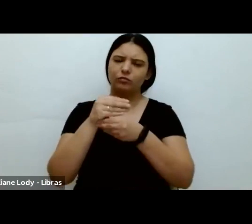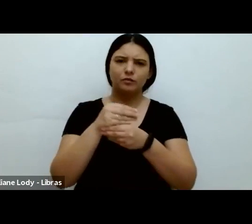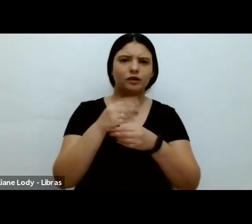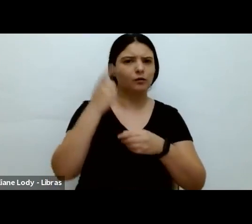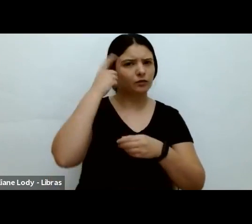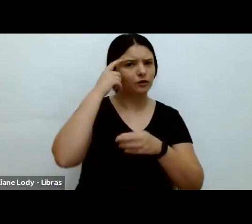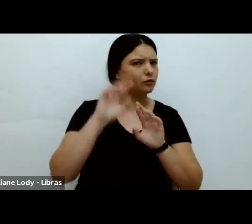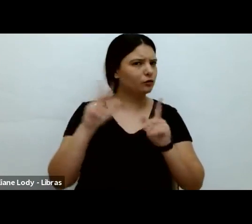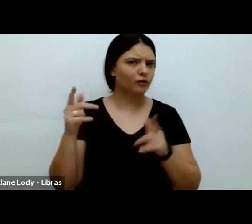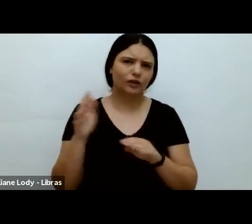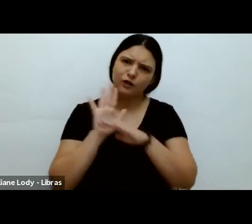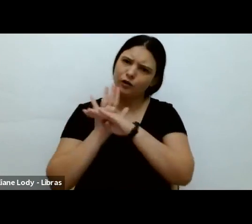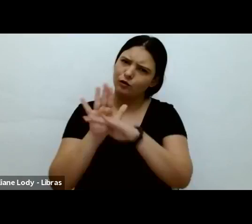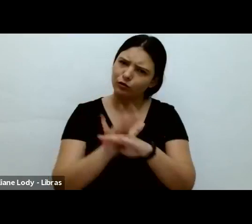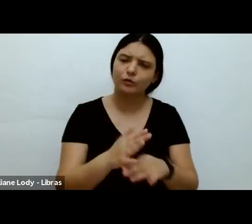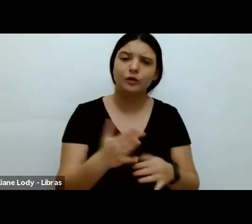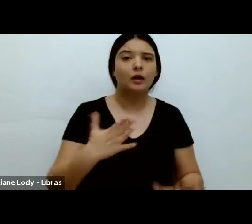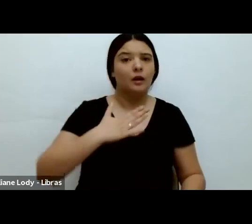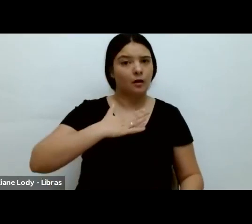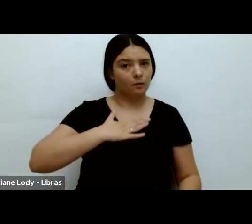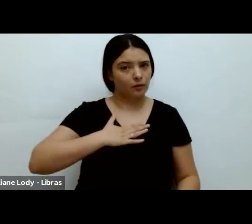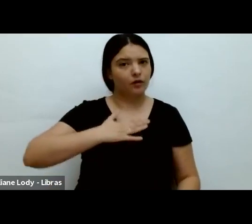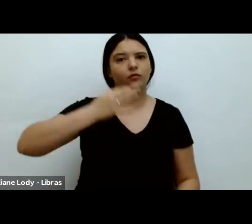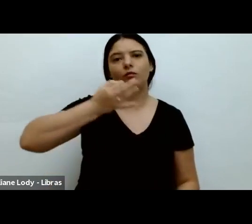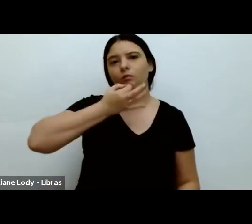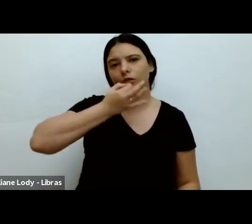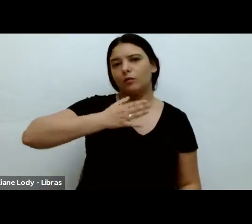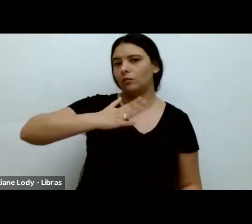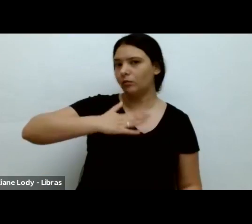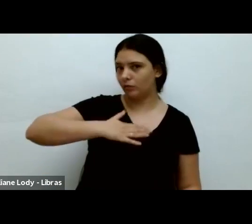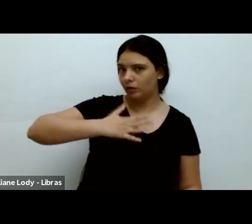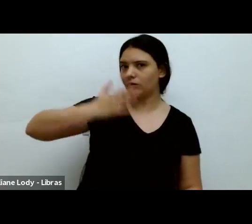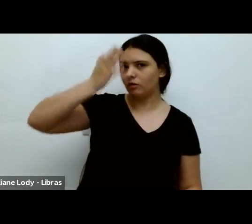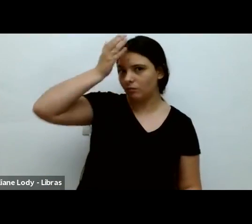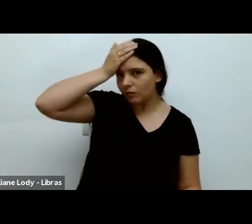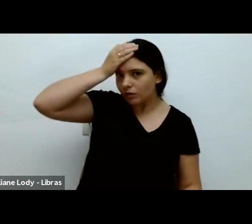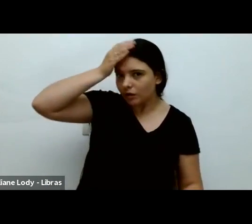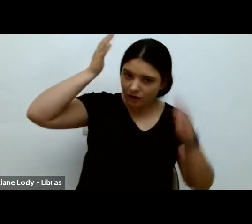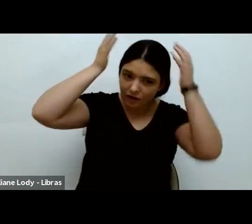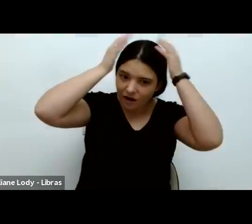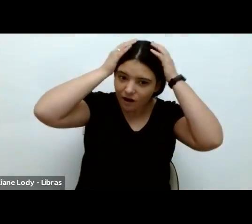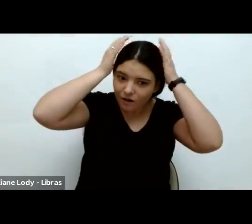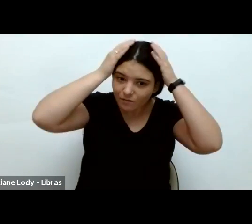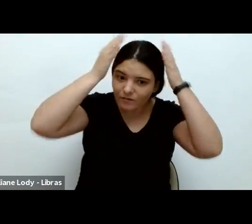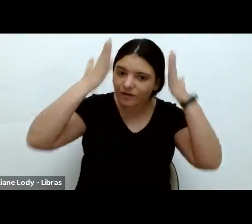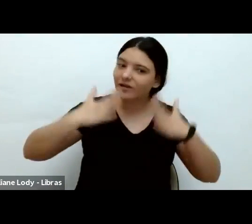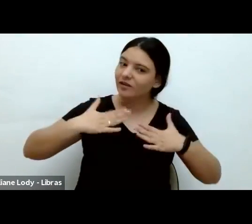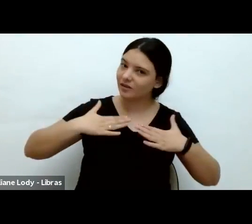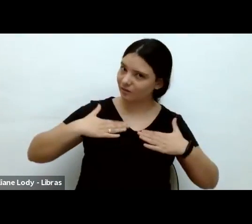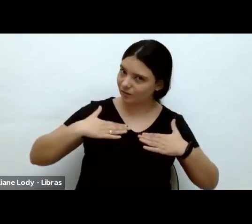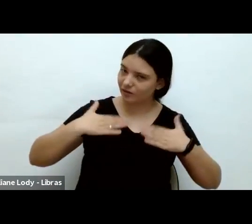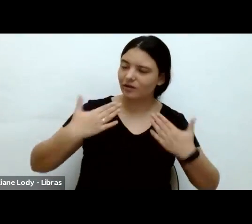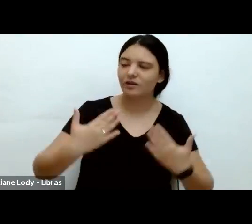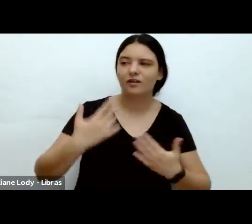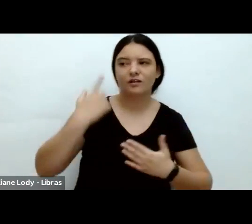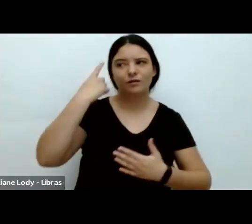complementarity in my in my mind. , and all , and also in the way and also in the way. Go. teiner use it